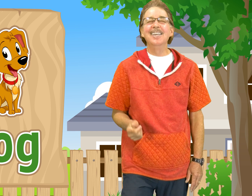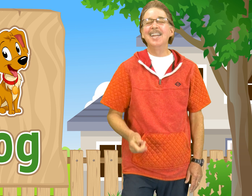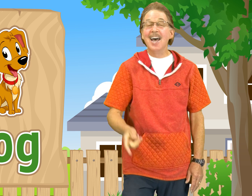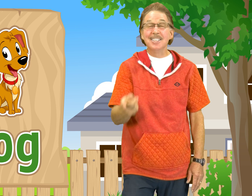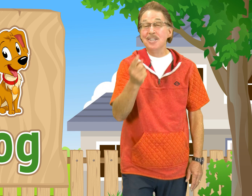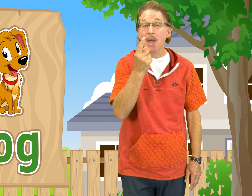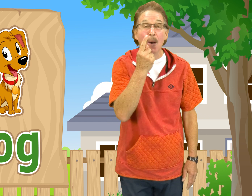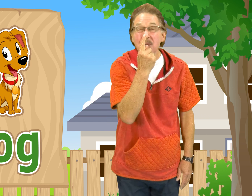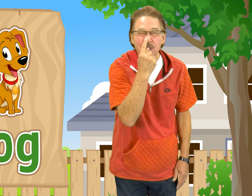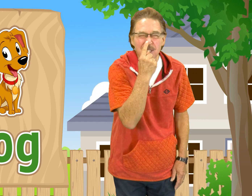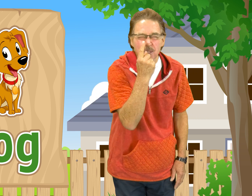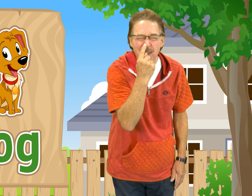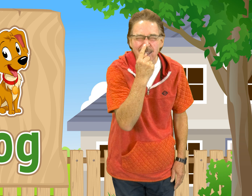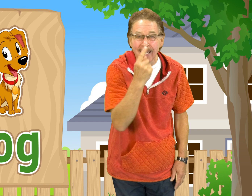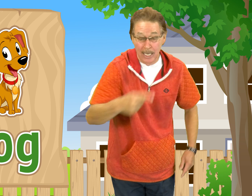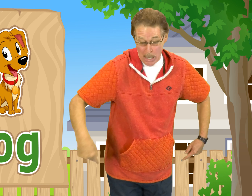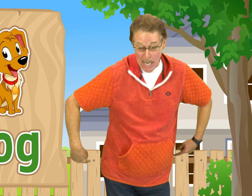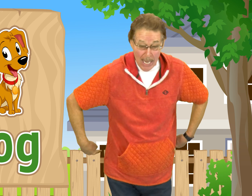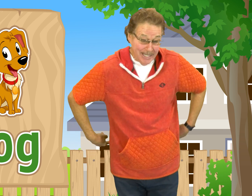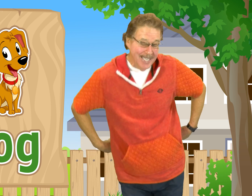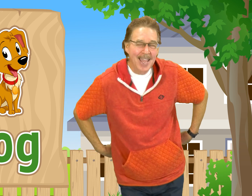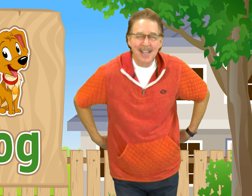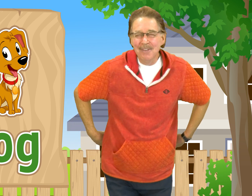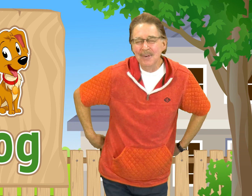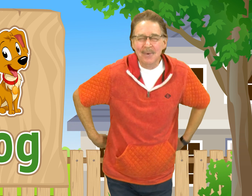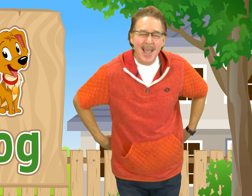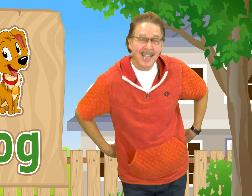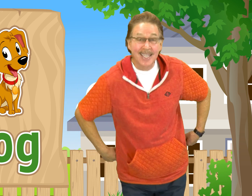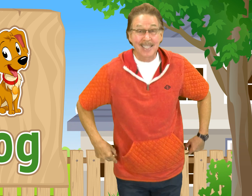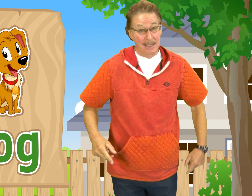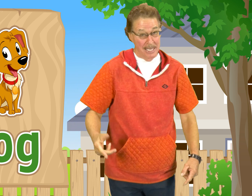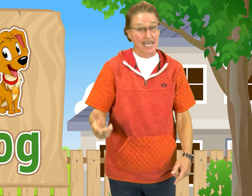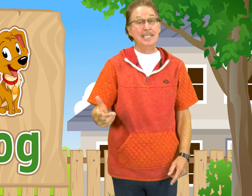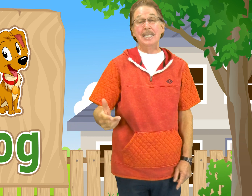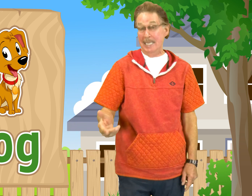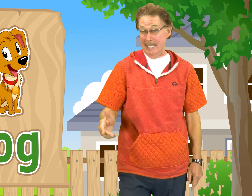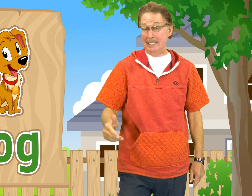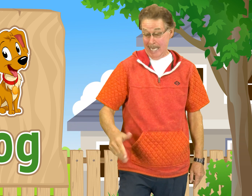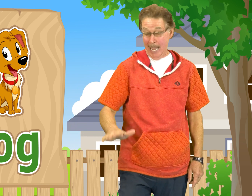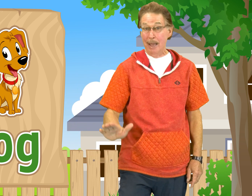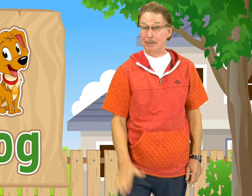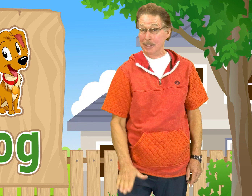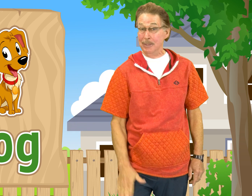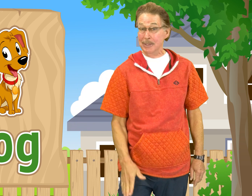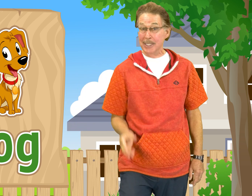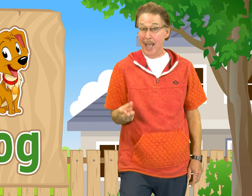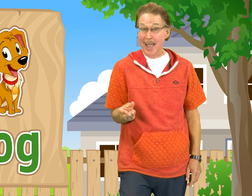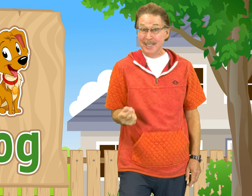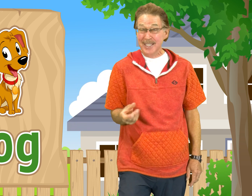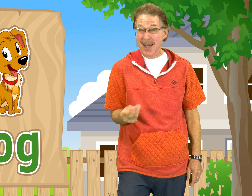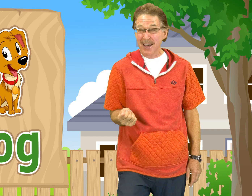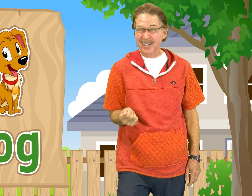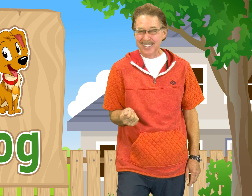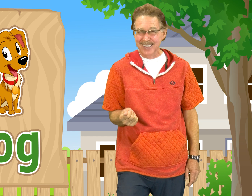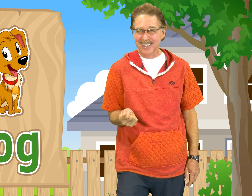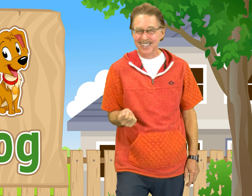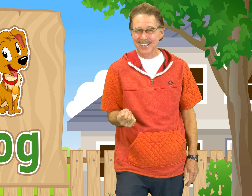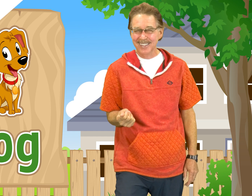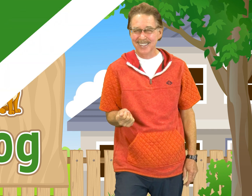It has a nose for smelling A tail for wagging This is how you sign dog